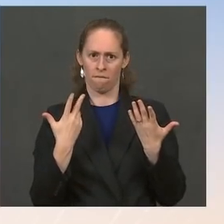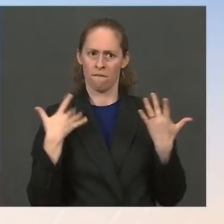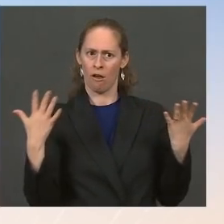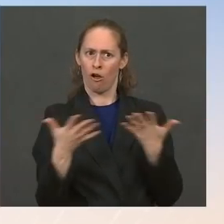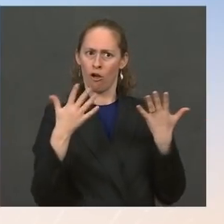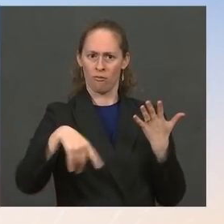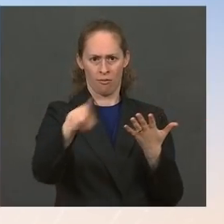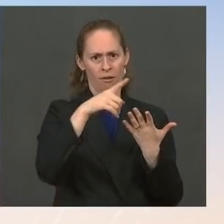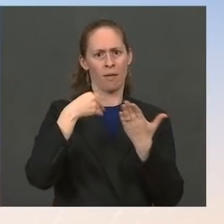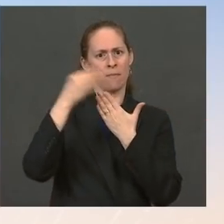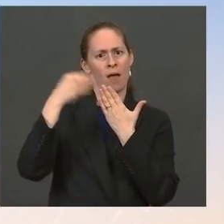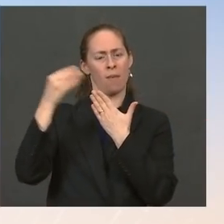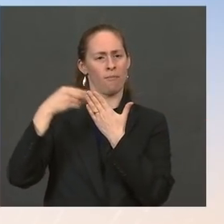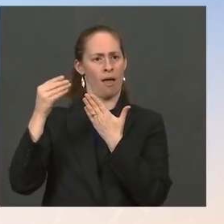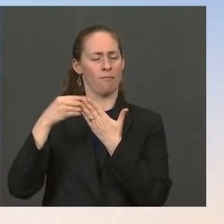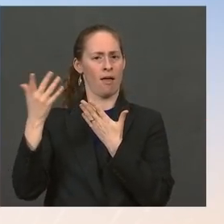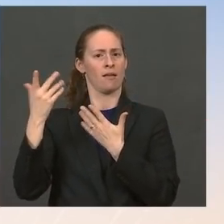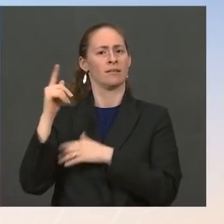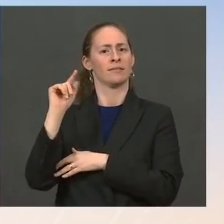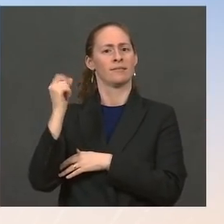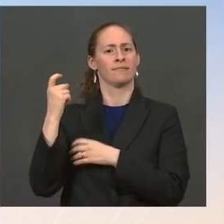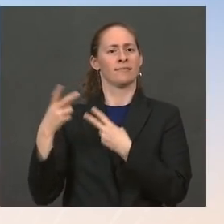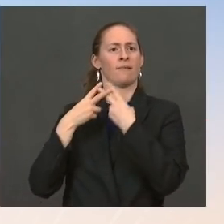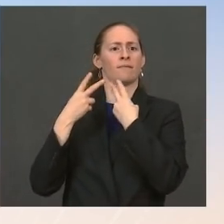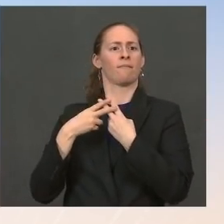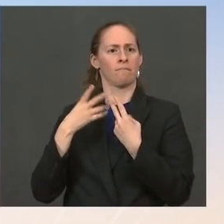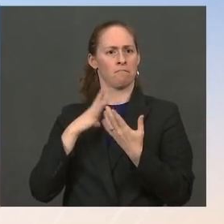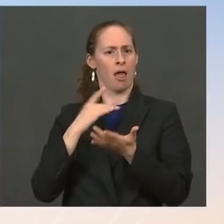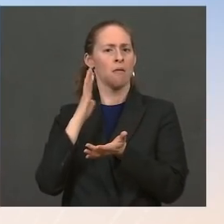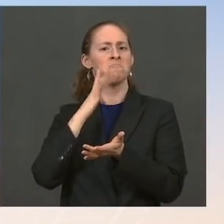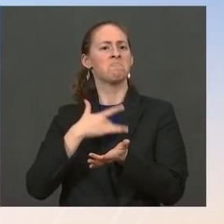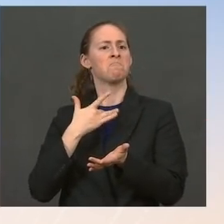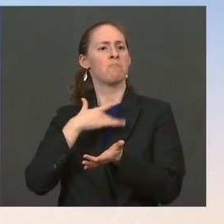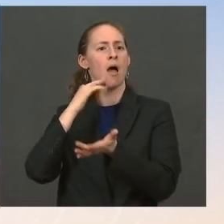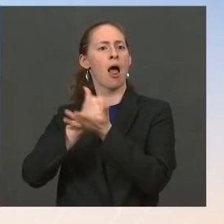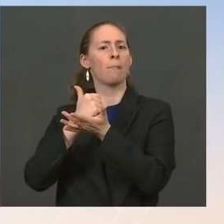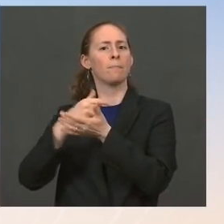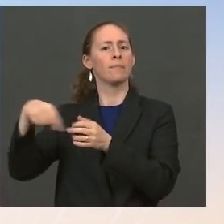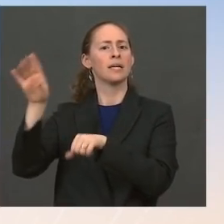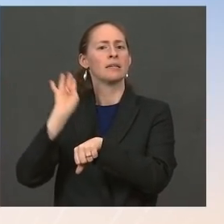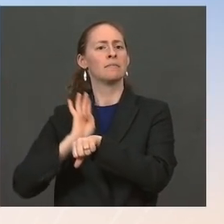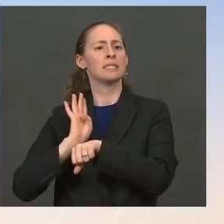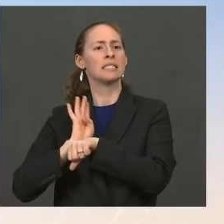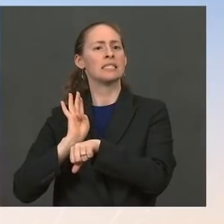And we feel it's an industry that will help move towards a more clean energy future -- something that will help address the climate crisis